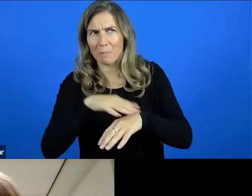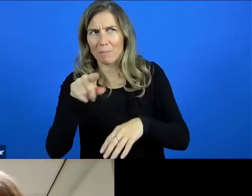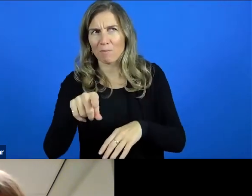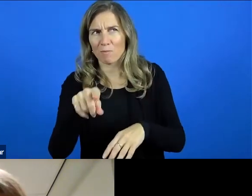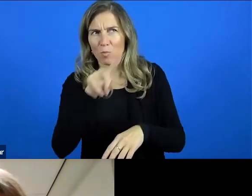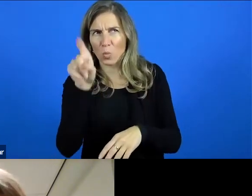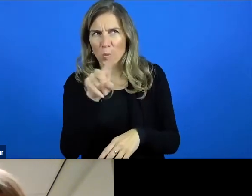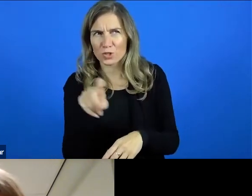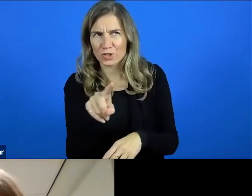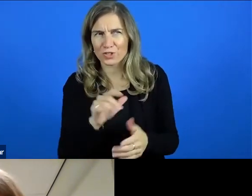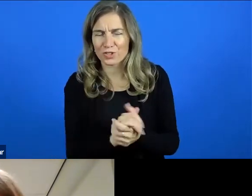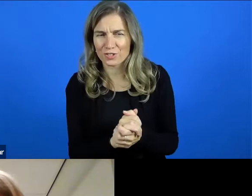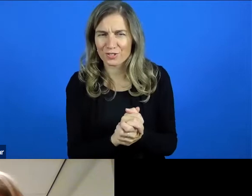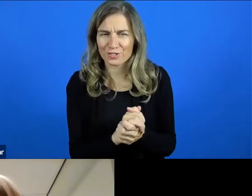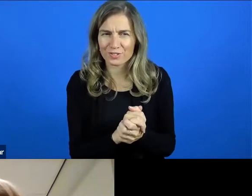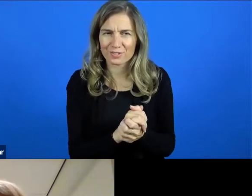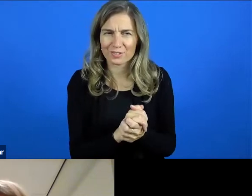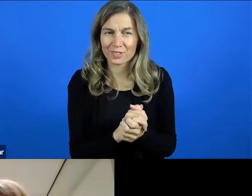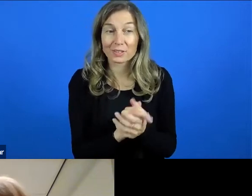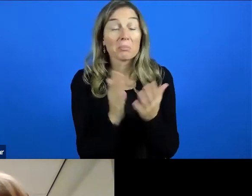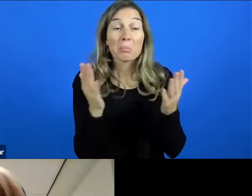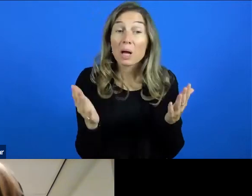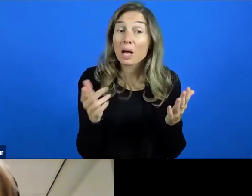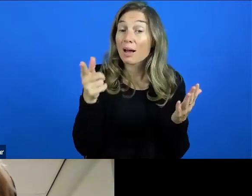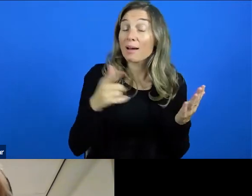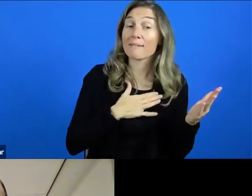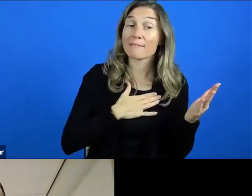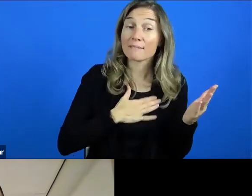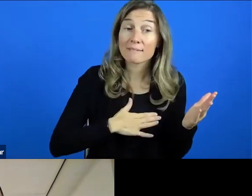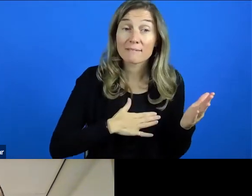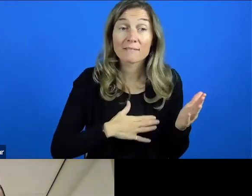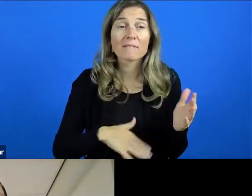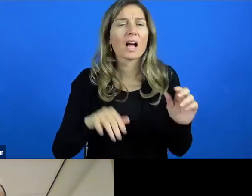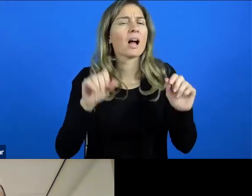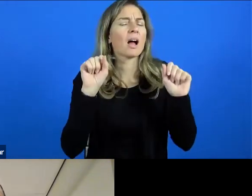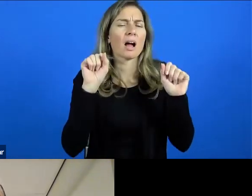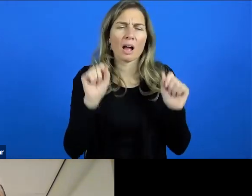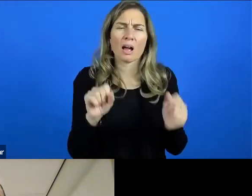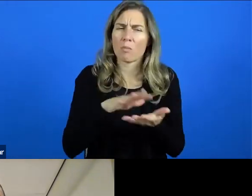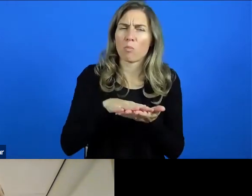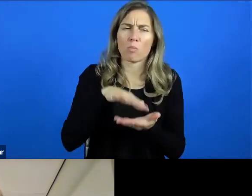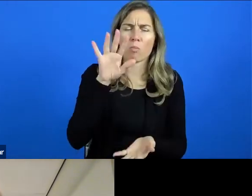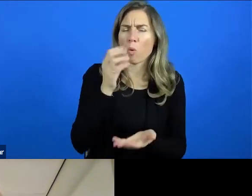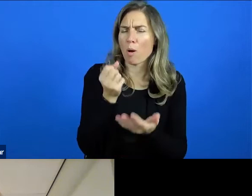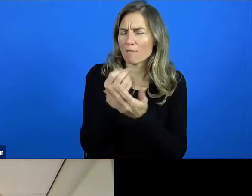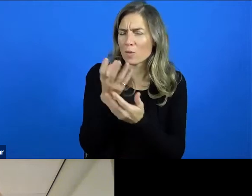But I hope that if you'd like, we can, of course, send links and more information on these complaints.